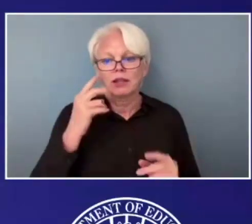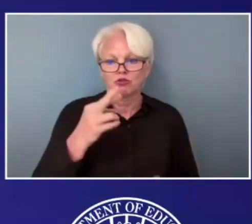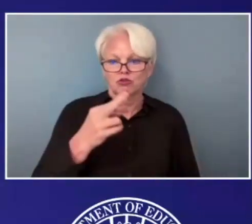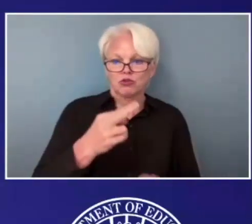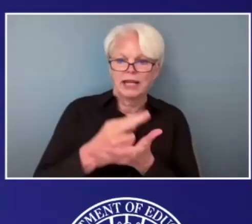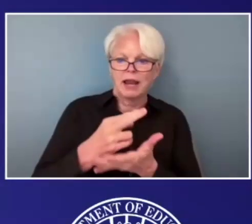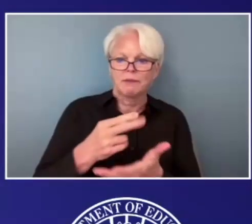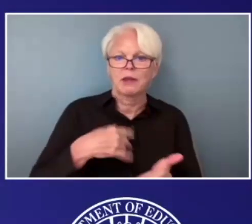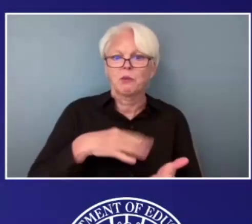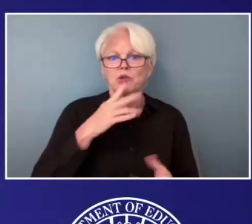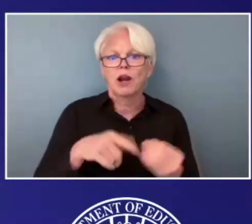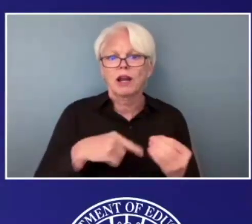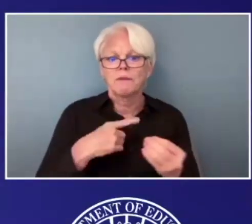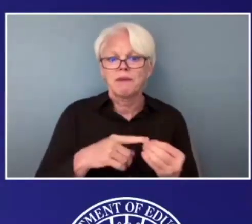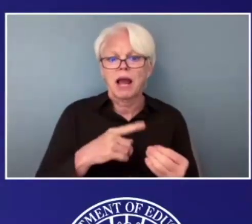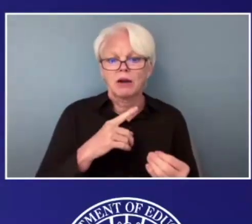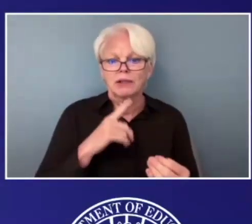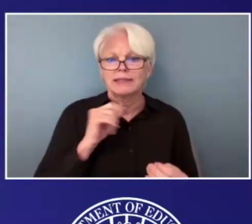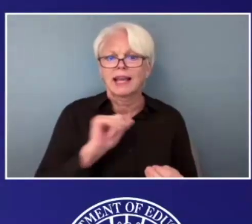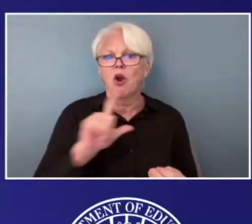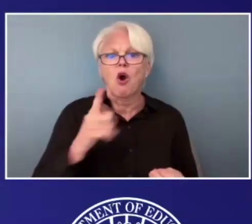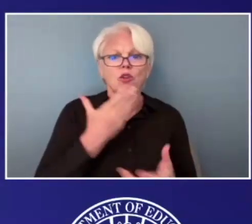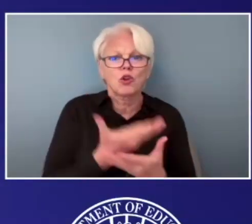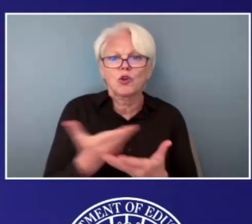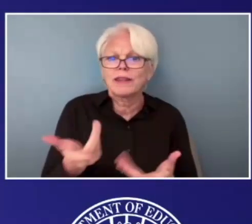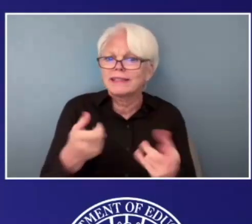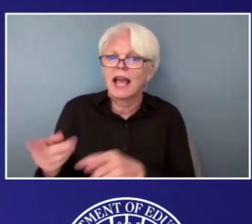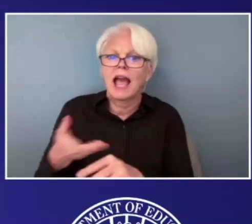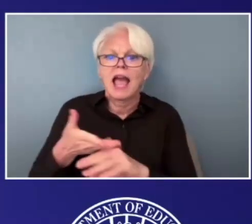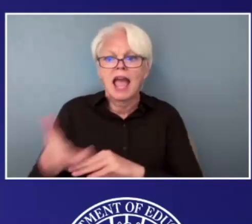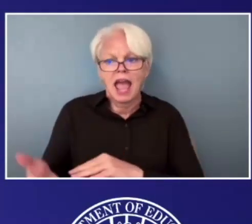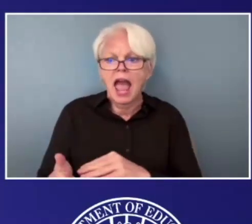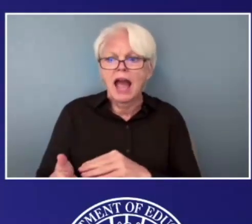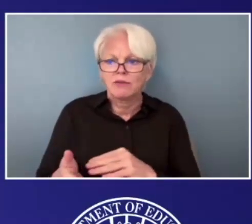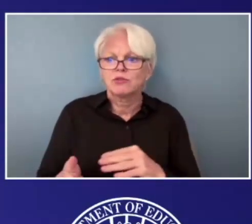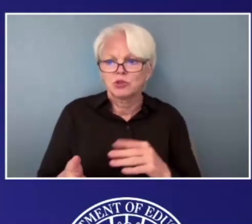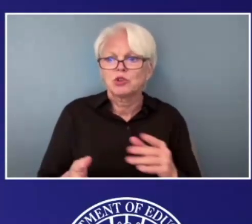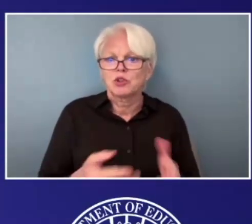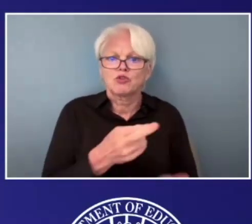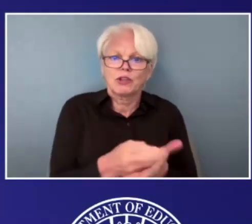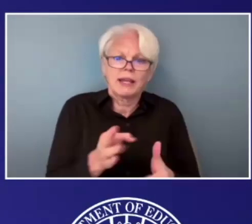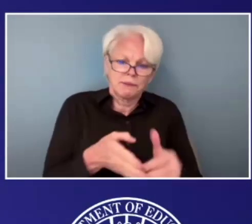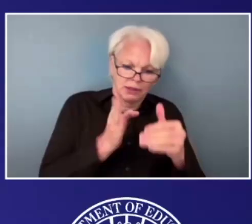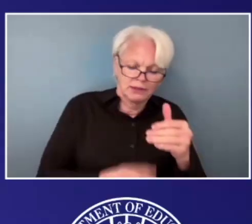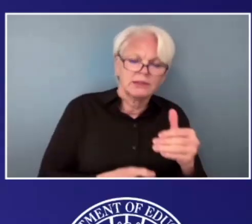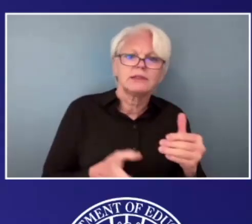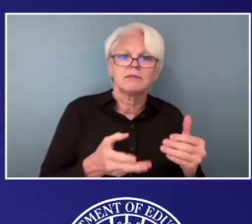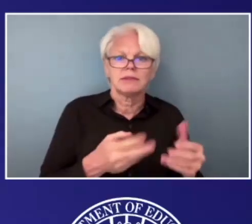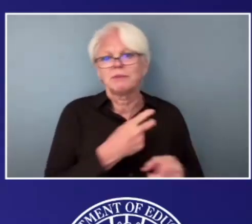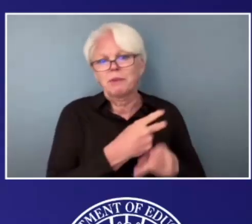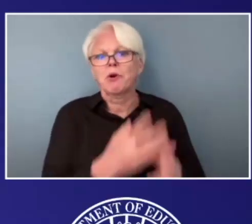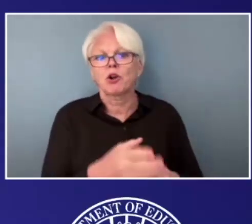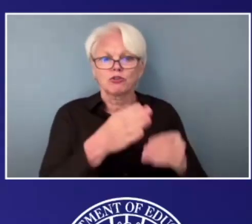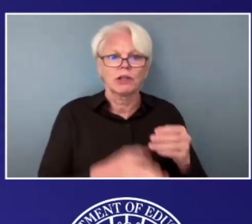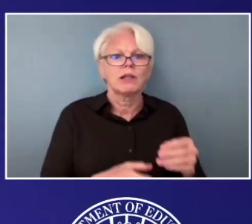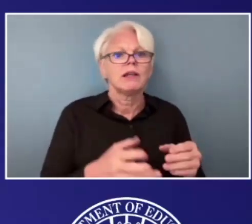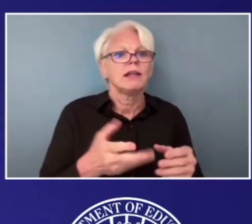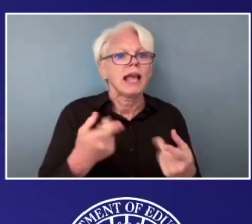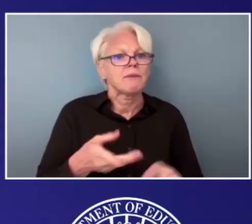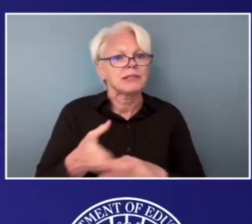talking about is like all the good stuff that happens after a borrower actually rehabilitates. Those things happen, you know, after nine months of payment or